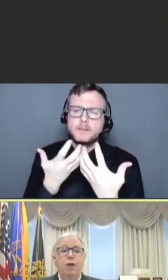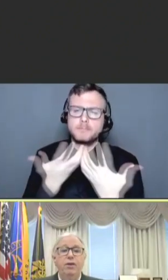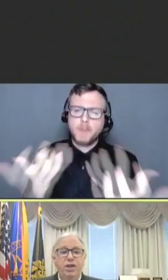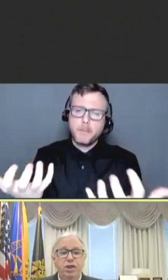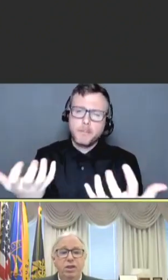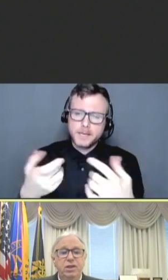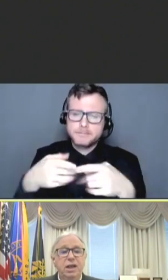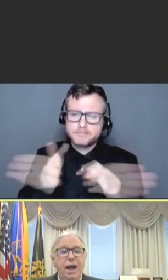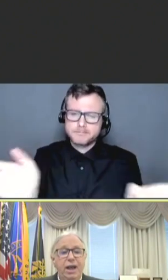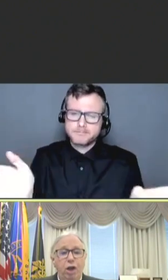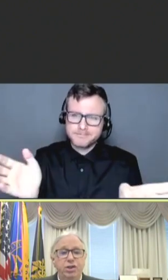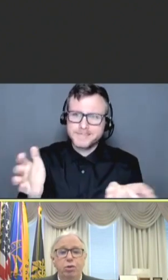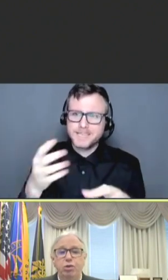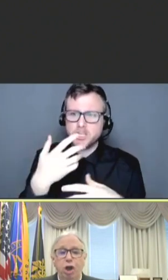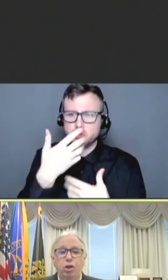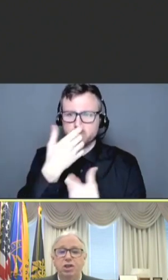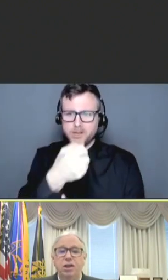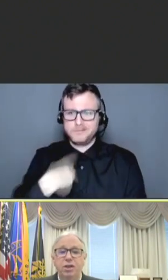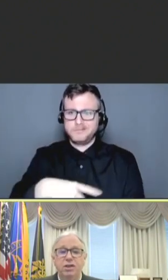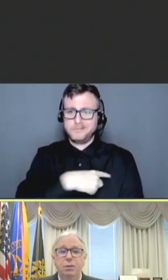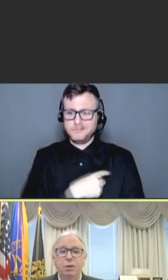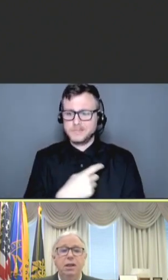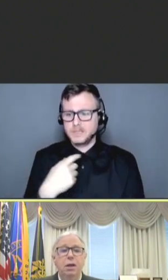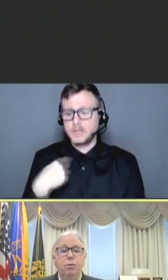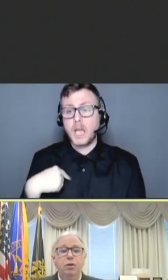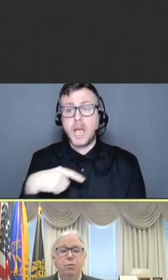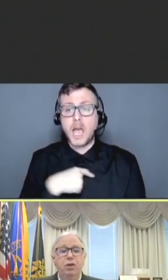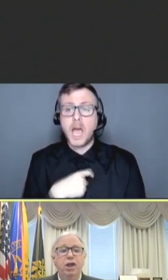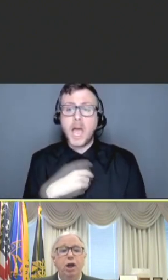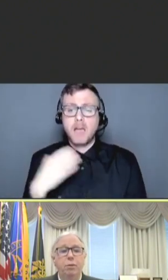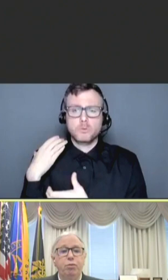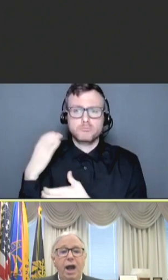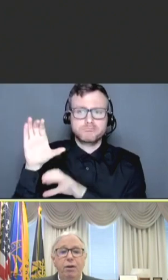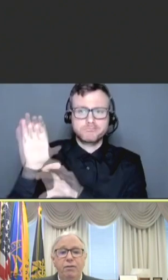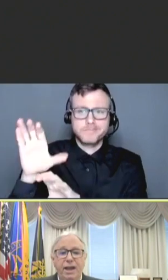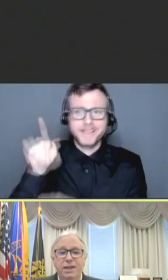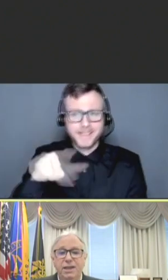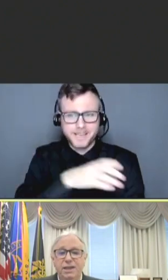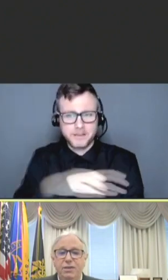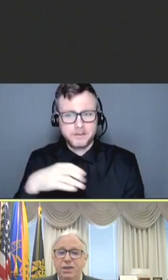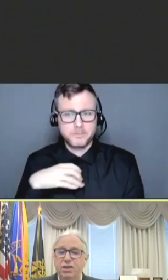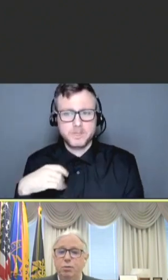For this reason, I also charged this committee with building on prior vaccine safety system